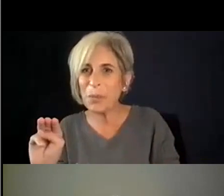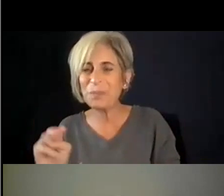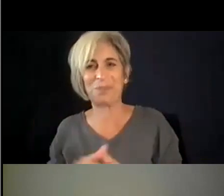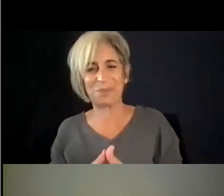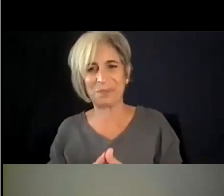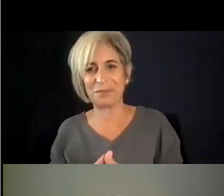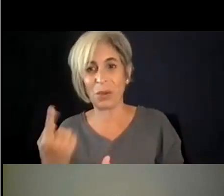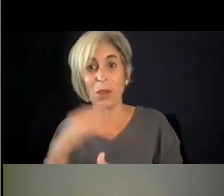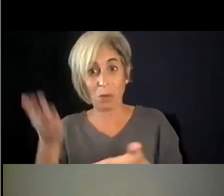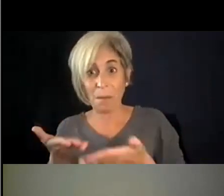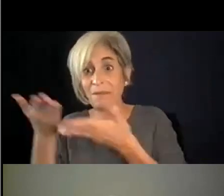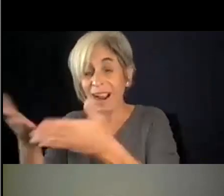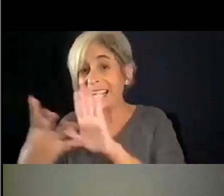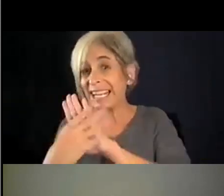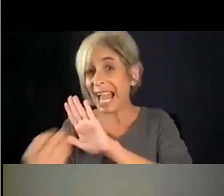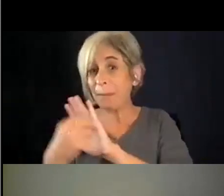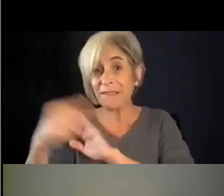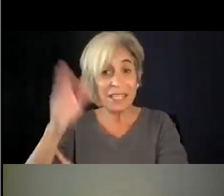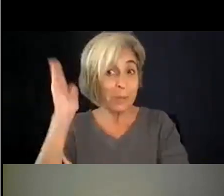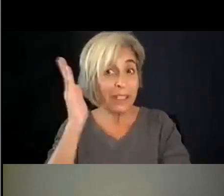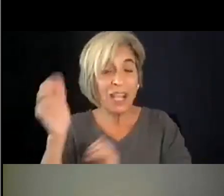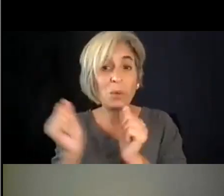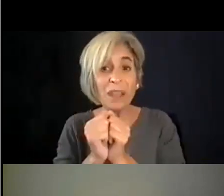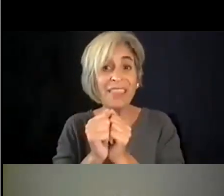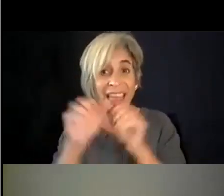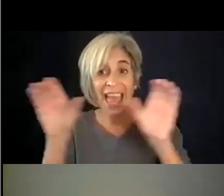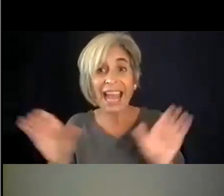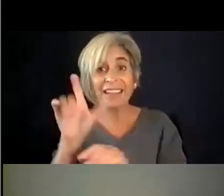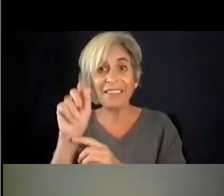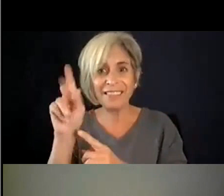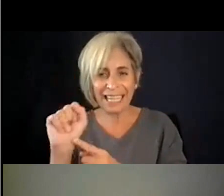We will provide you a copy of this presentation, with active links, so you're able to reference them.